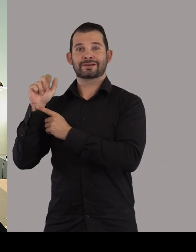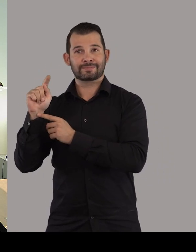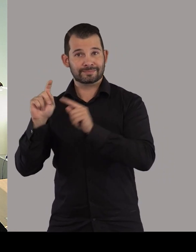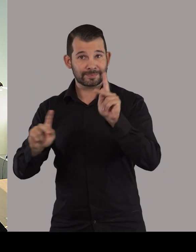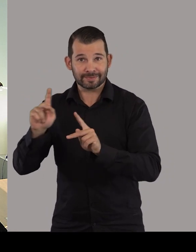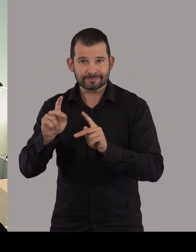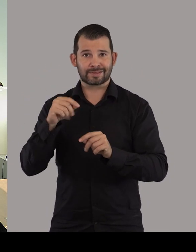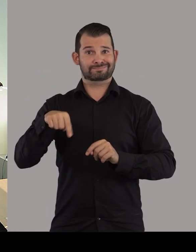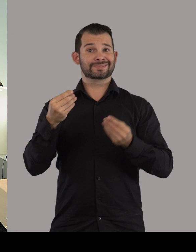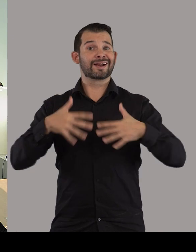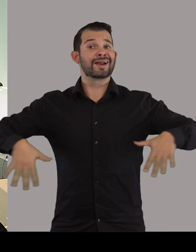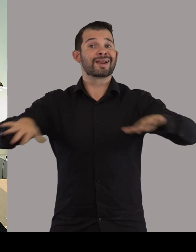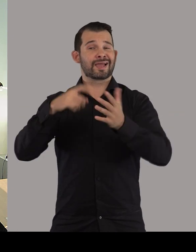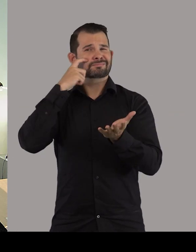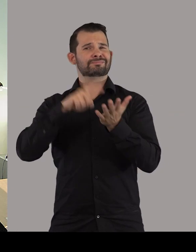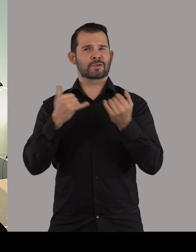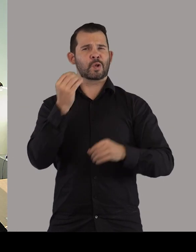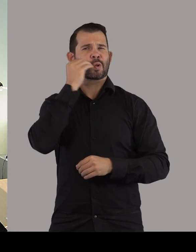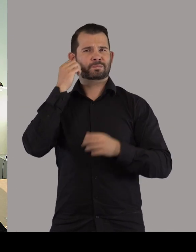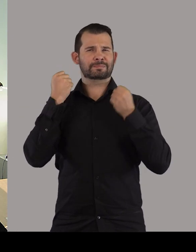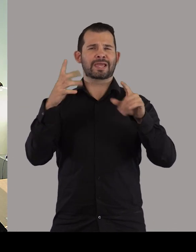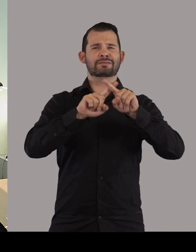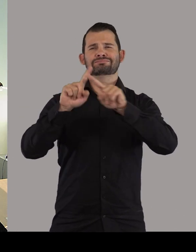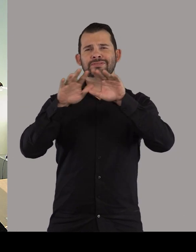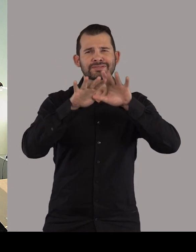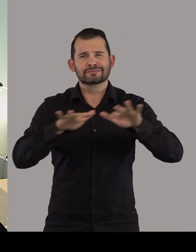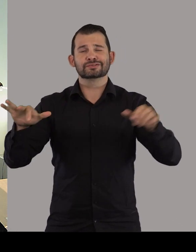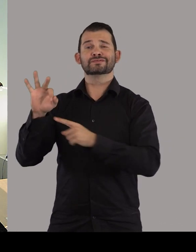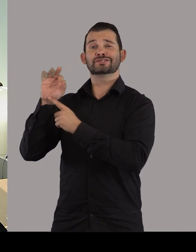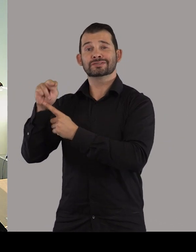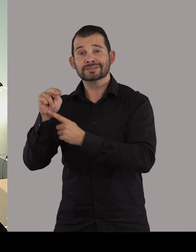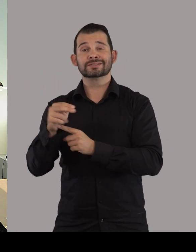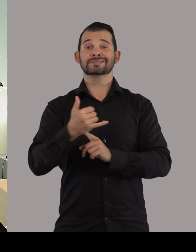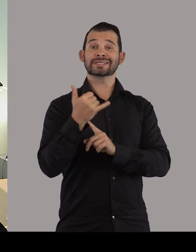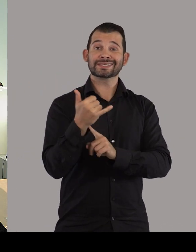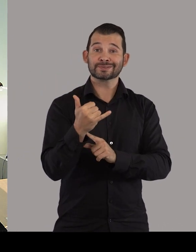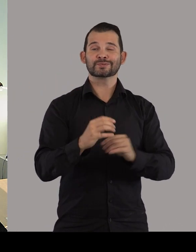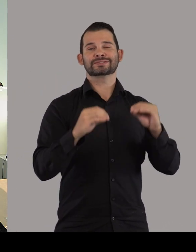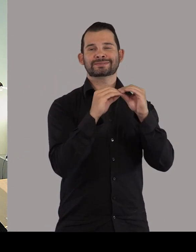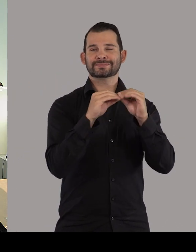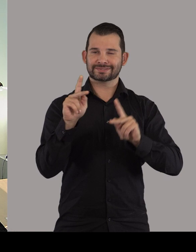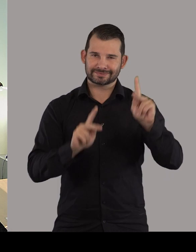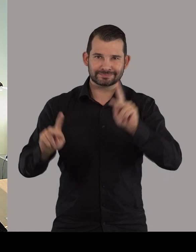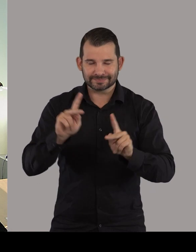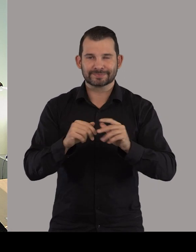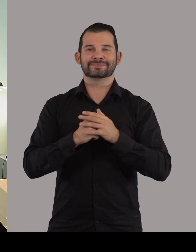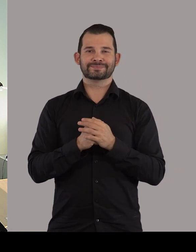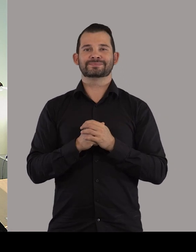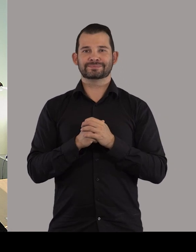and this land is now home to many diverse First Nations, Inuit and Metis peoples.